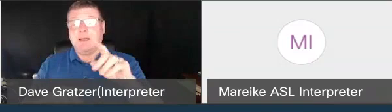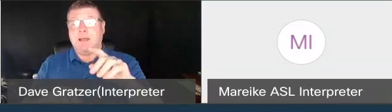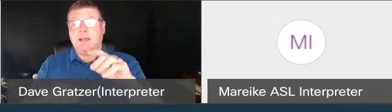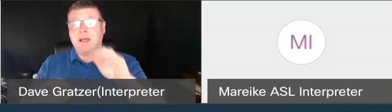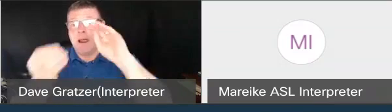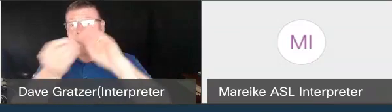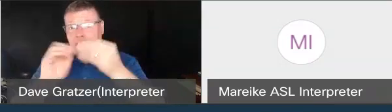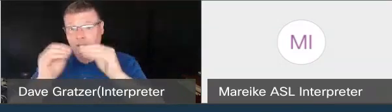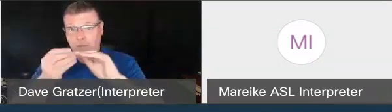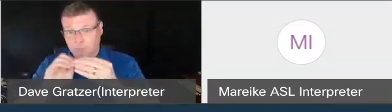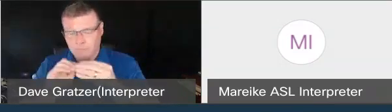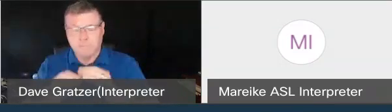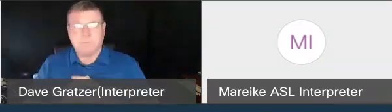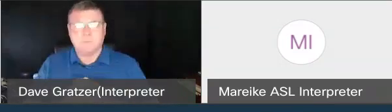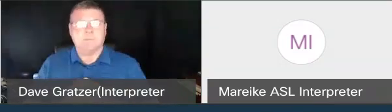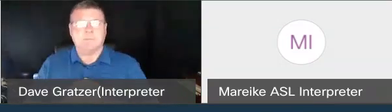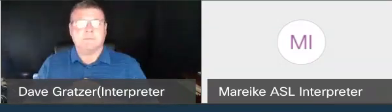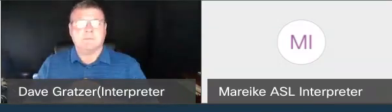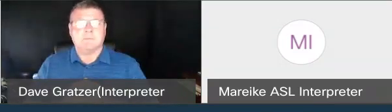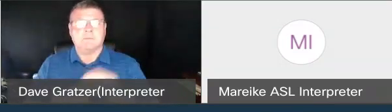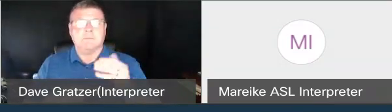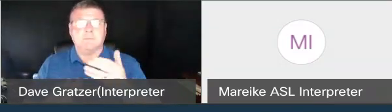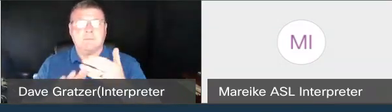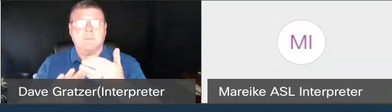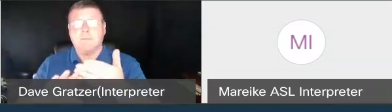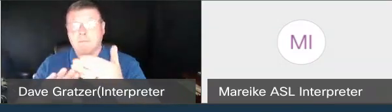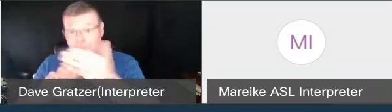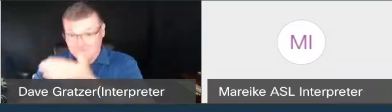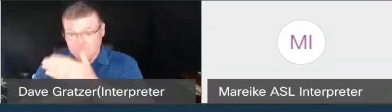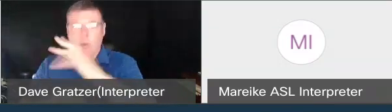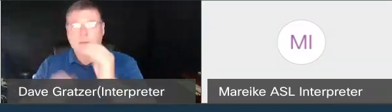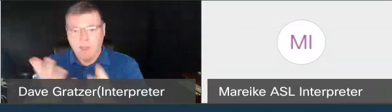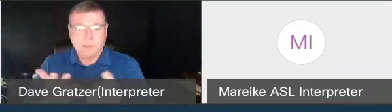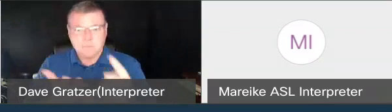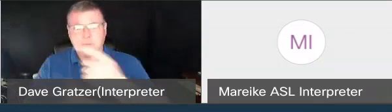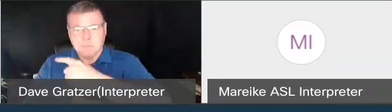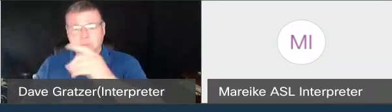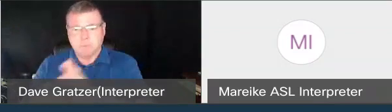uh, before--or, uh-- and throughout the pandemic. And you can see that the number of clients